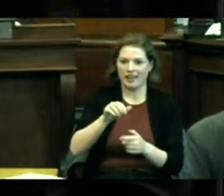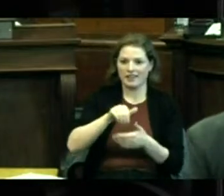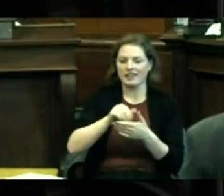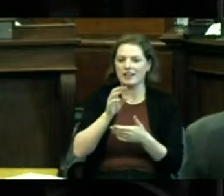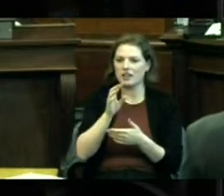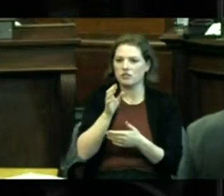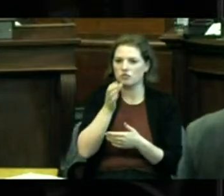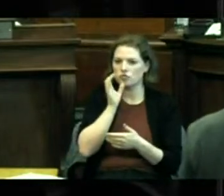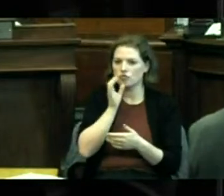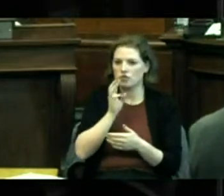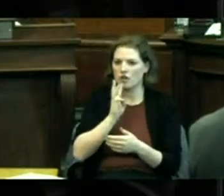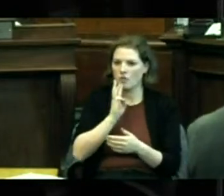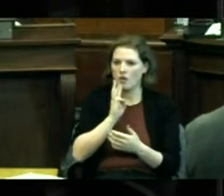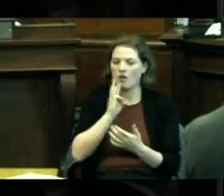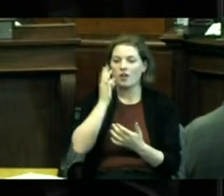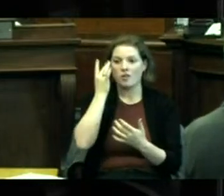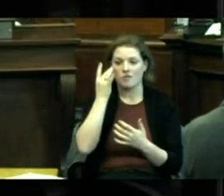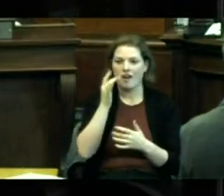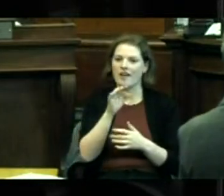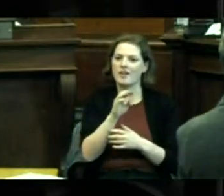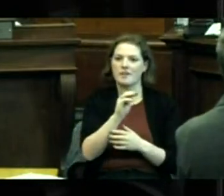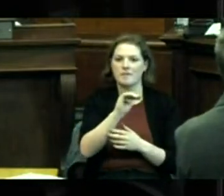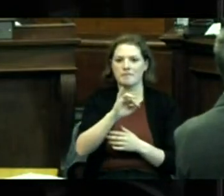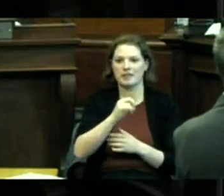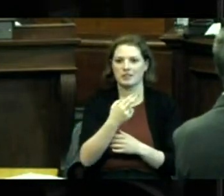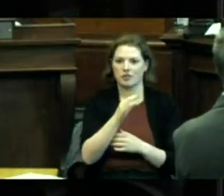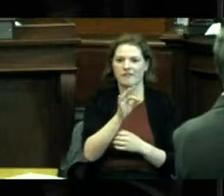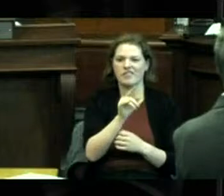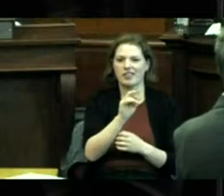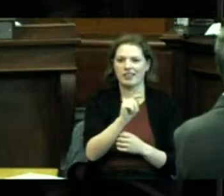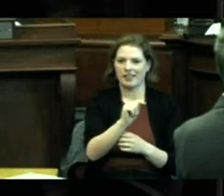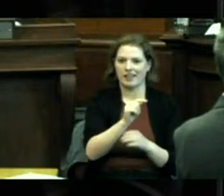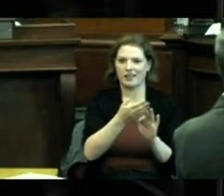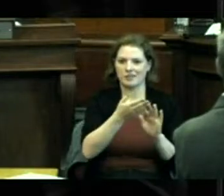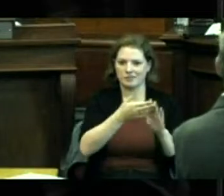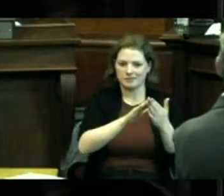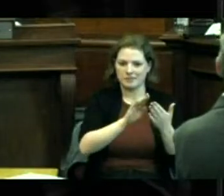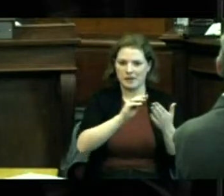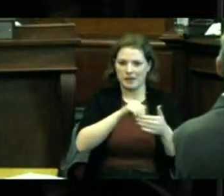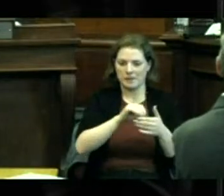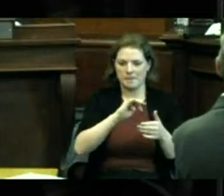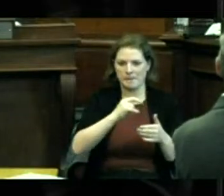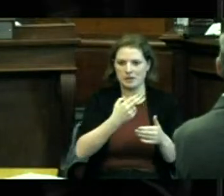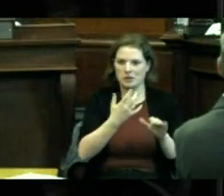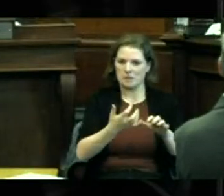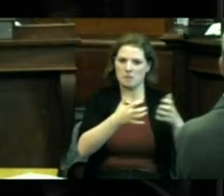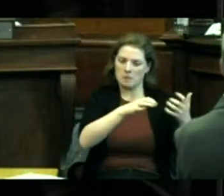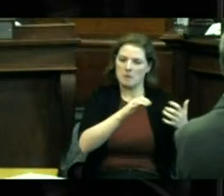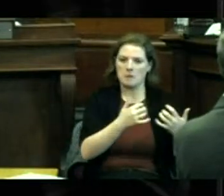published a new rule regarding lead in drinking water on the heels of the Flint crisis and